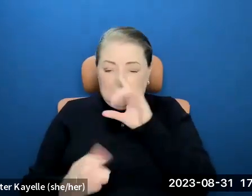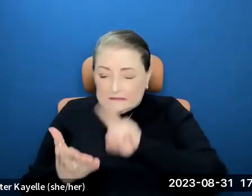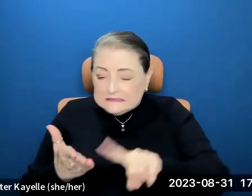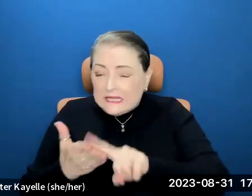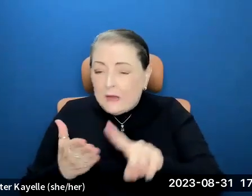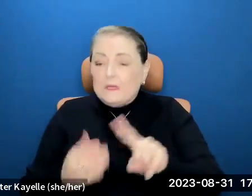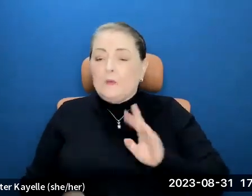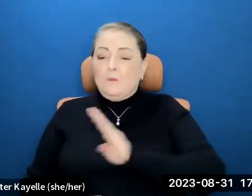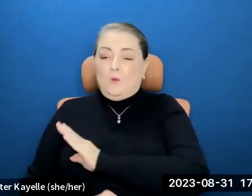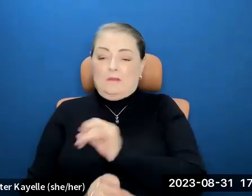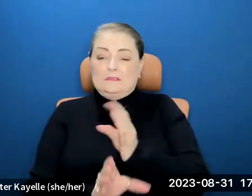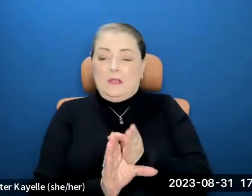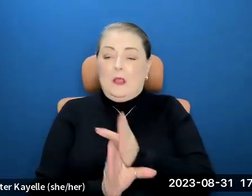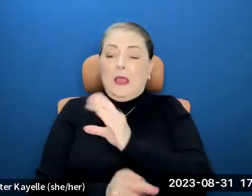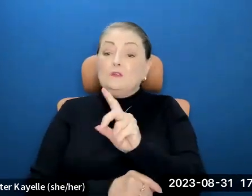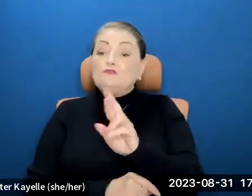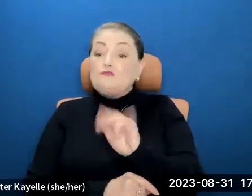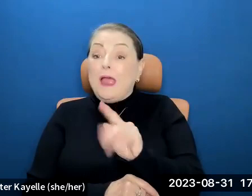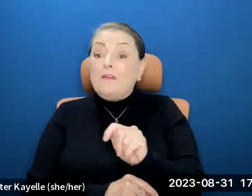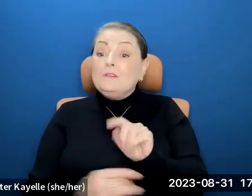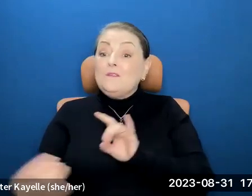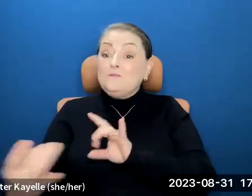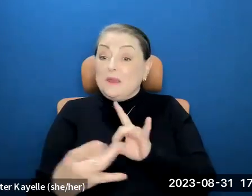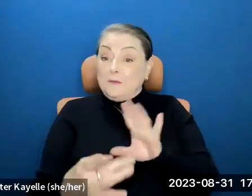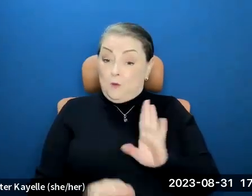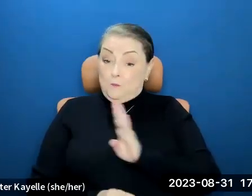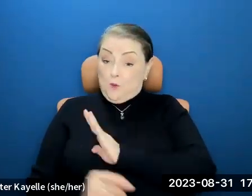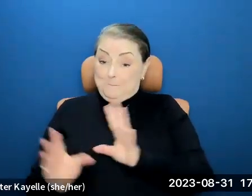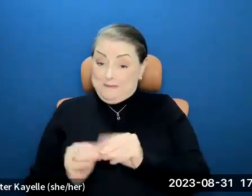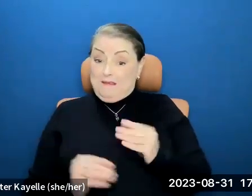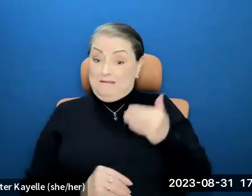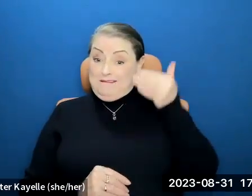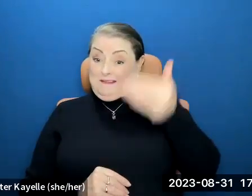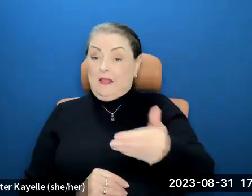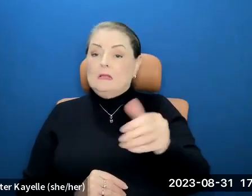the draft recommendations and the feedback we received at their board meeting on September 29th